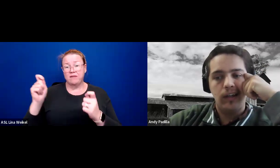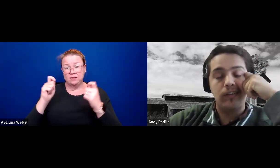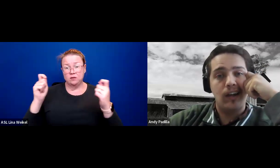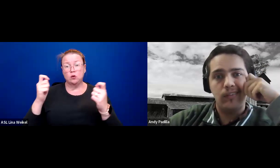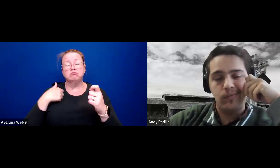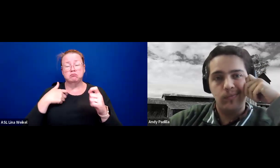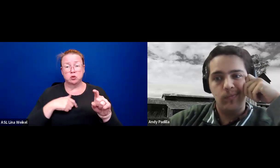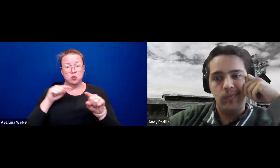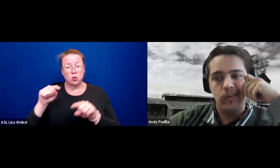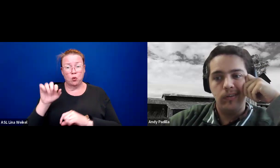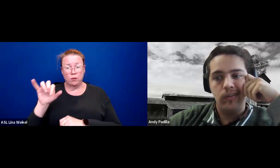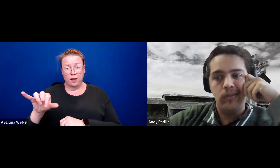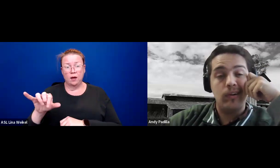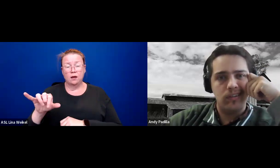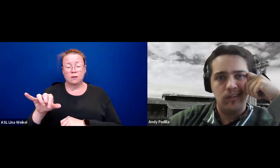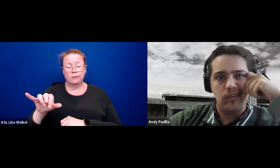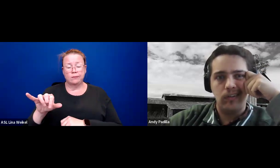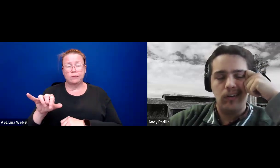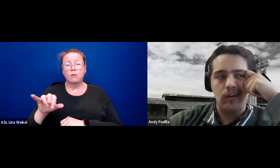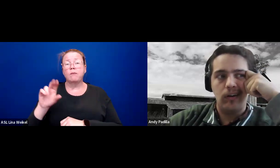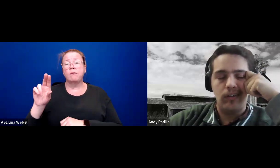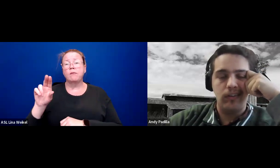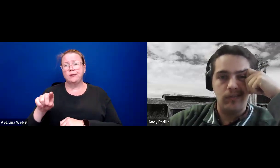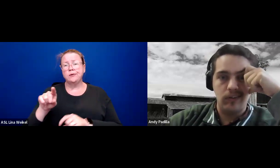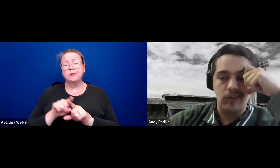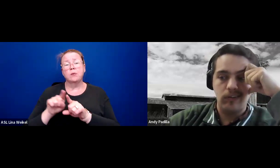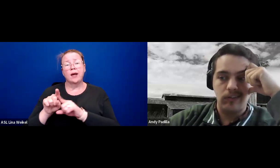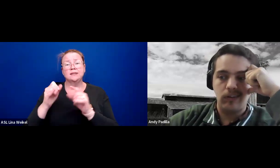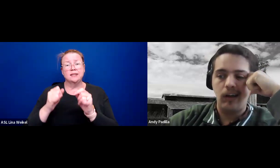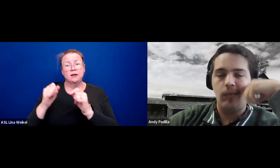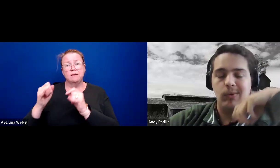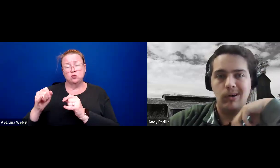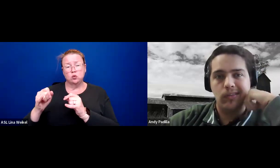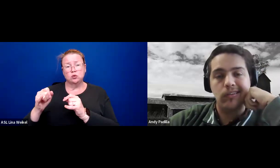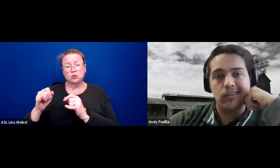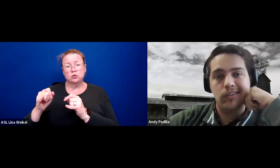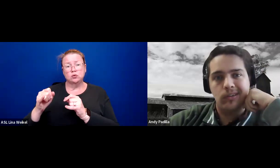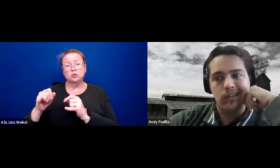Andy Padilla: and just kind of Andy Padilla: you as individual or as individuals who work for the so